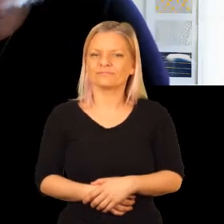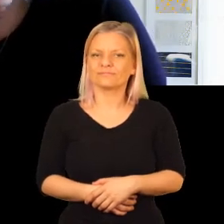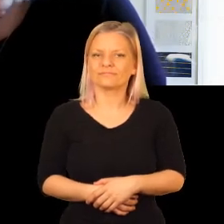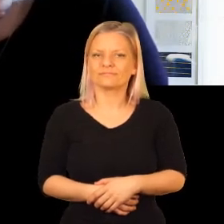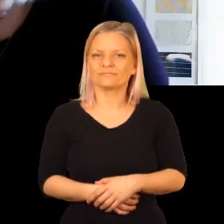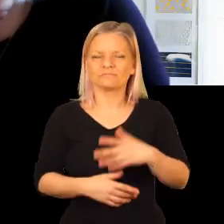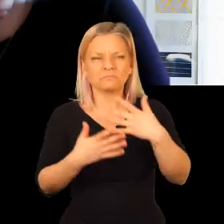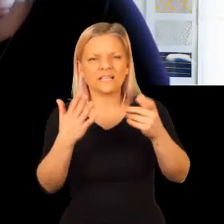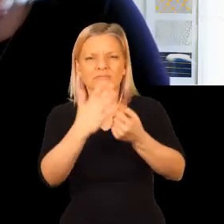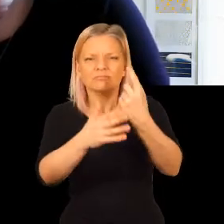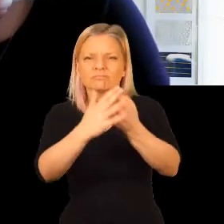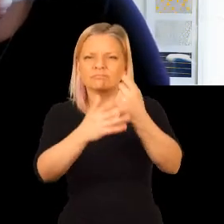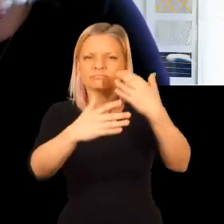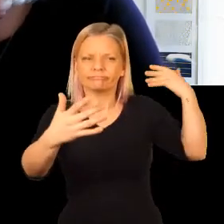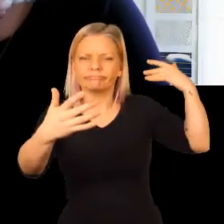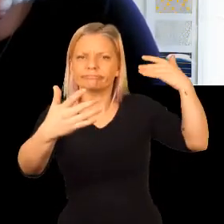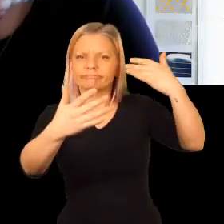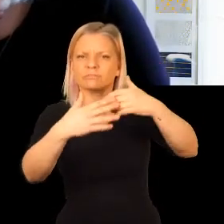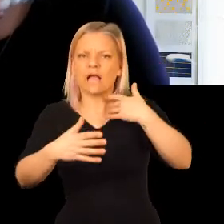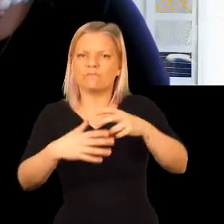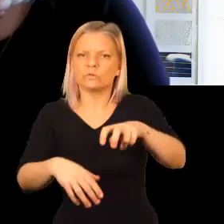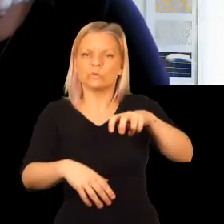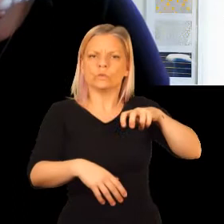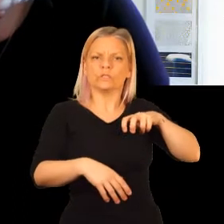you know accessing it myself and there's been times over the years where i've dipped back